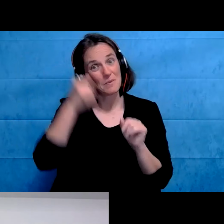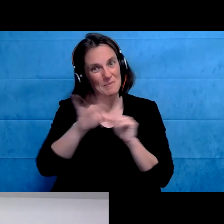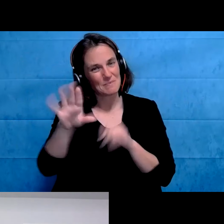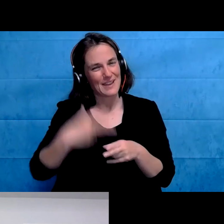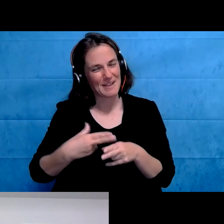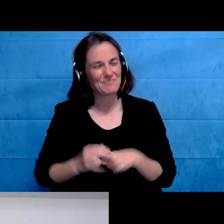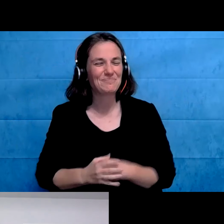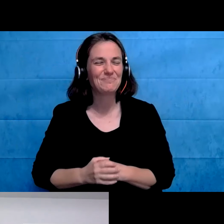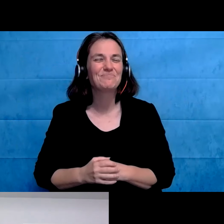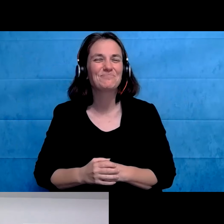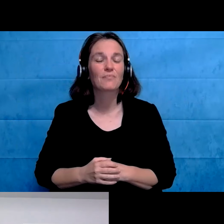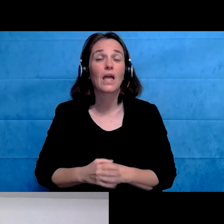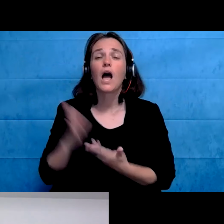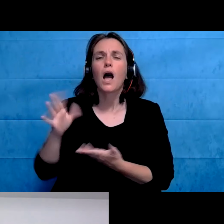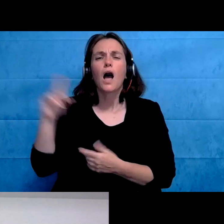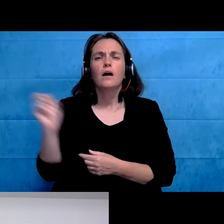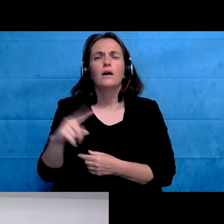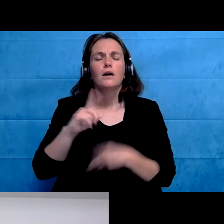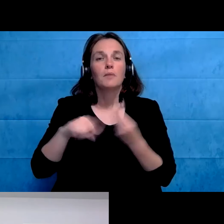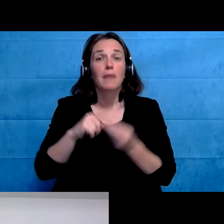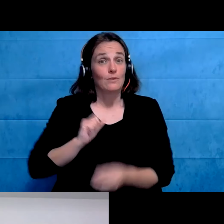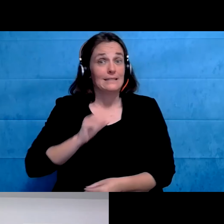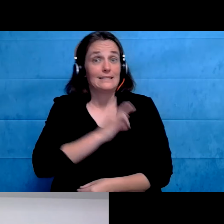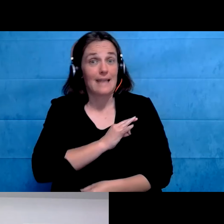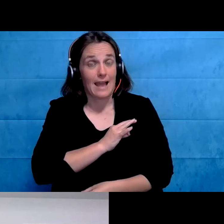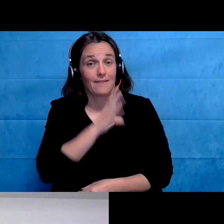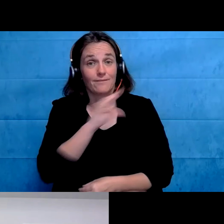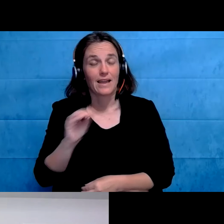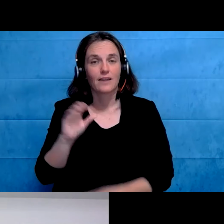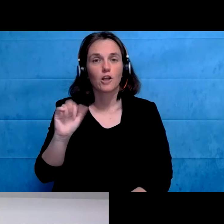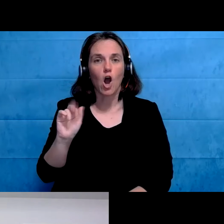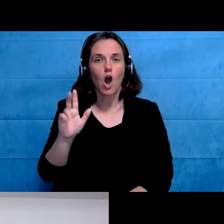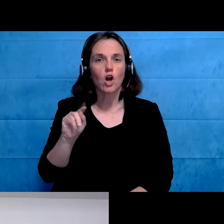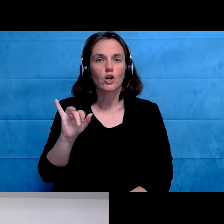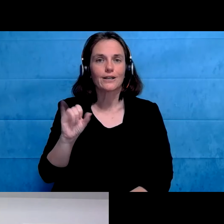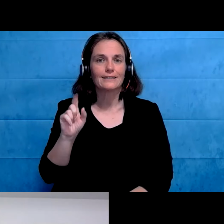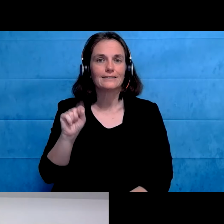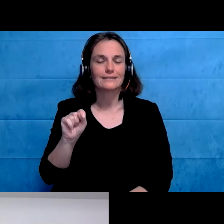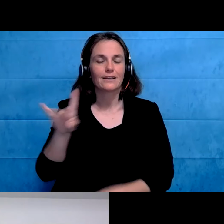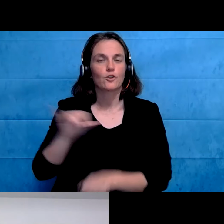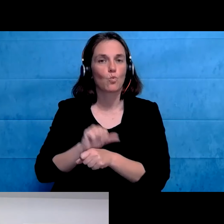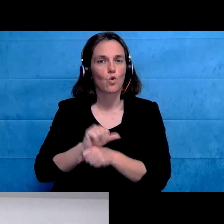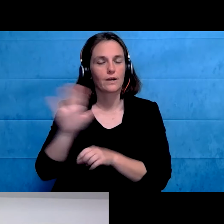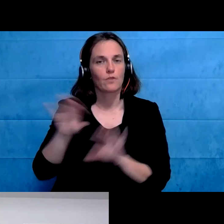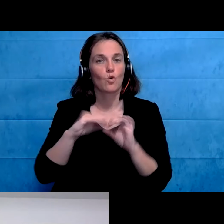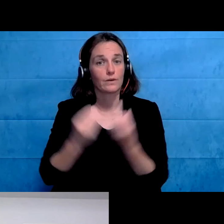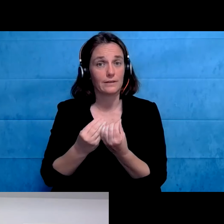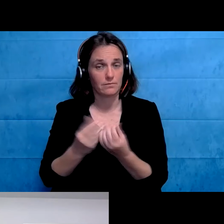but she's asking about staff and artists that work at the organizations that are having these symptoms